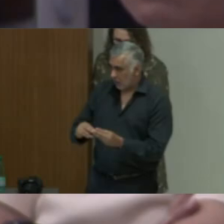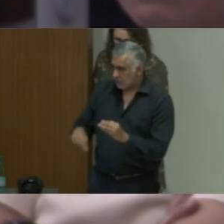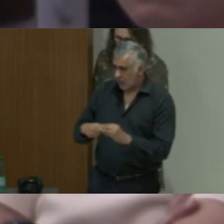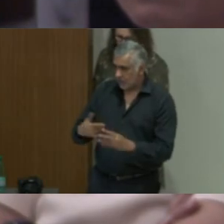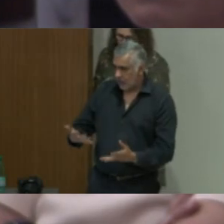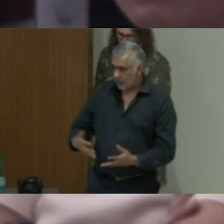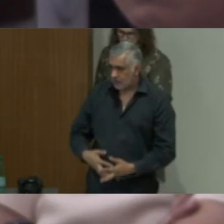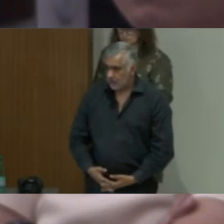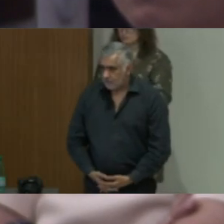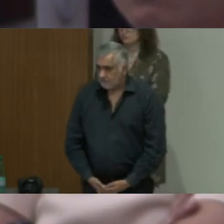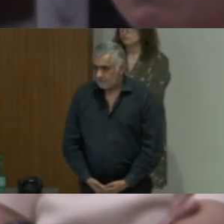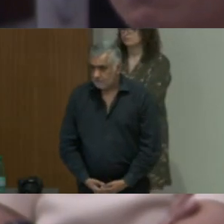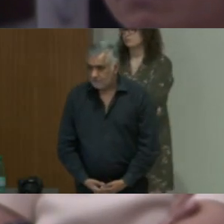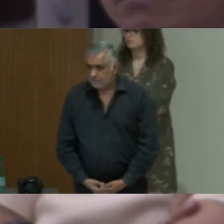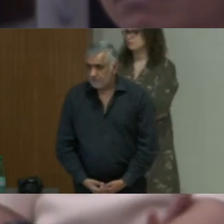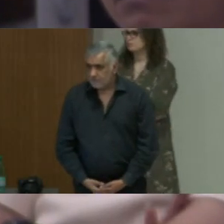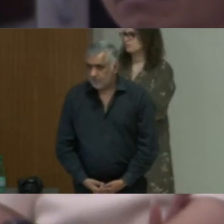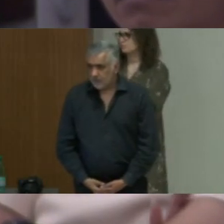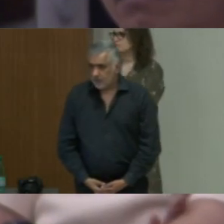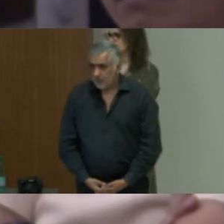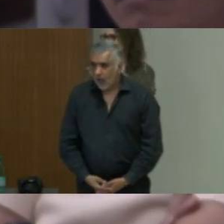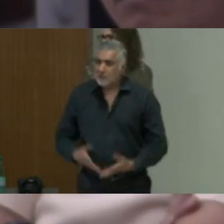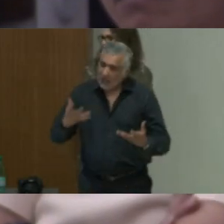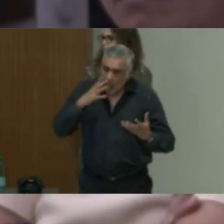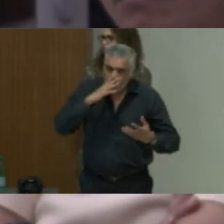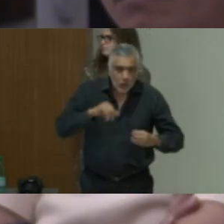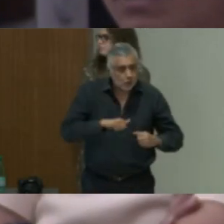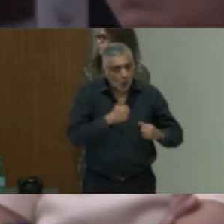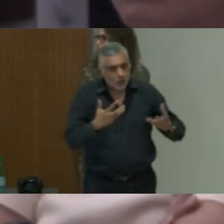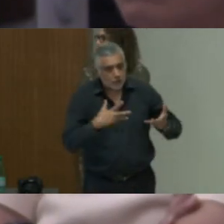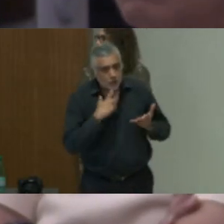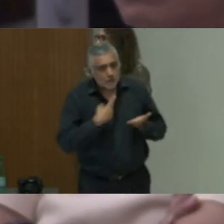And I realise that that may be the subject of a whole other conference, but